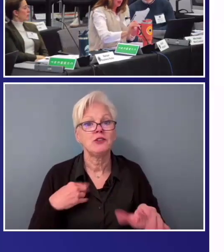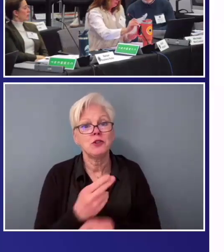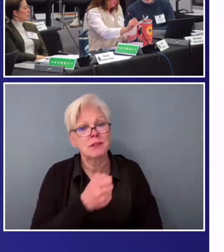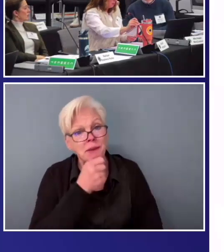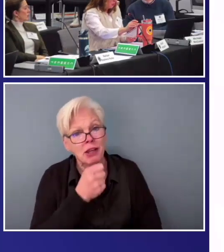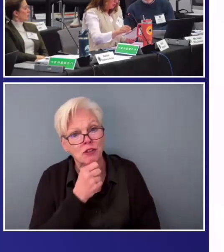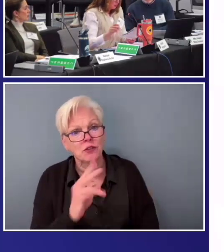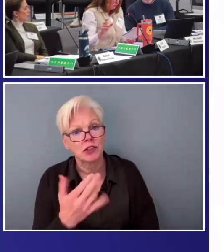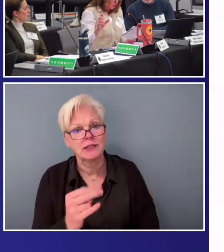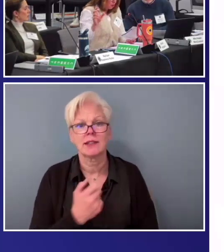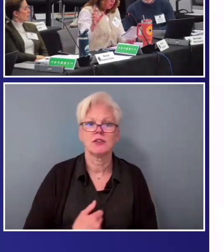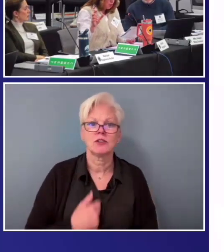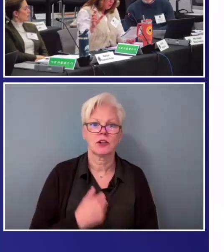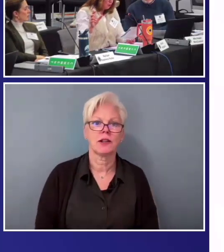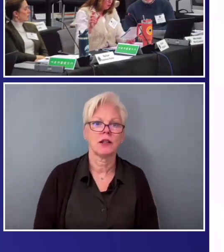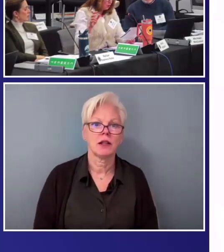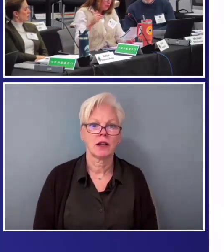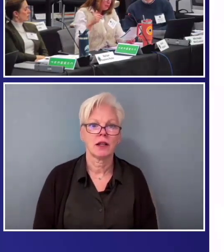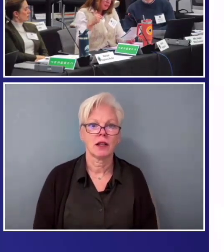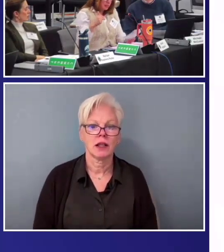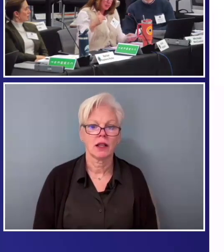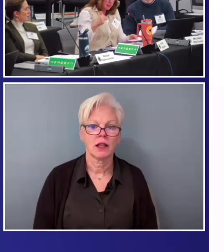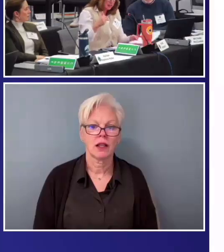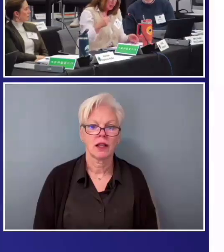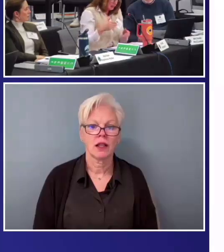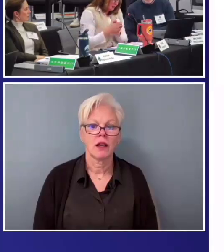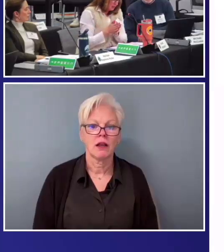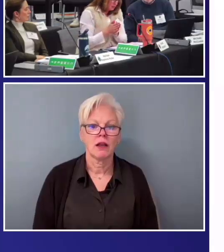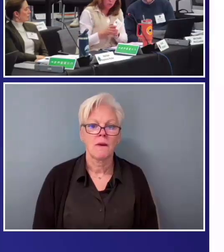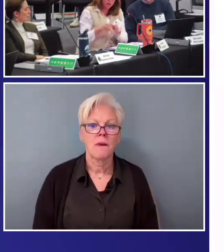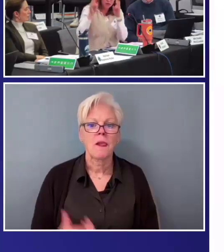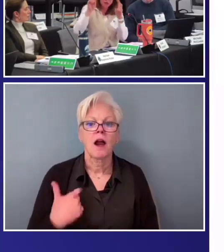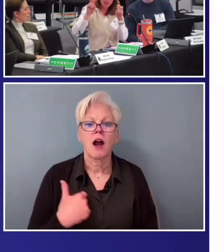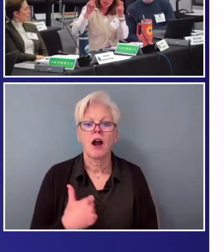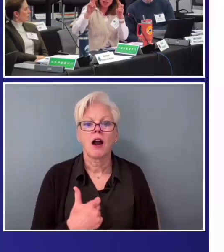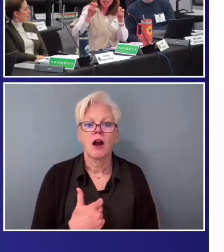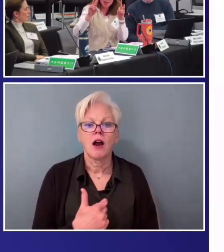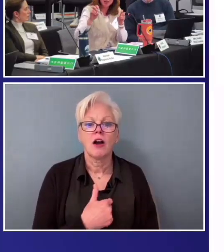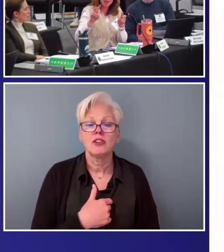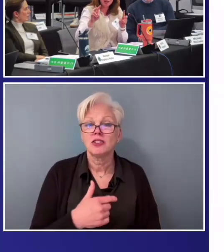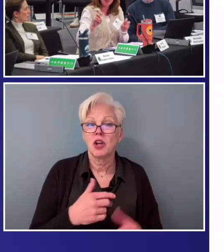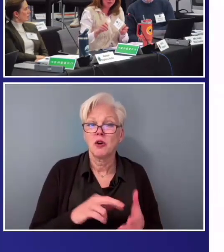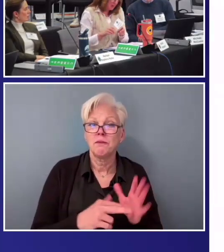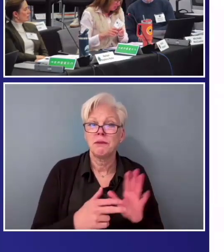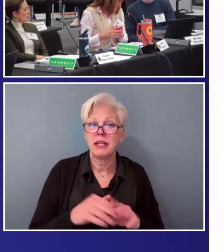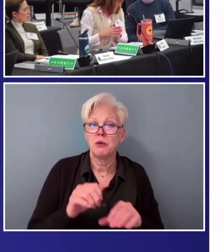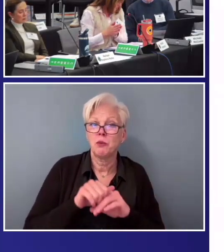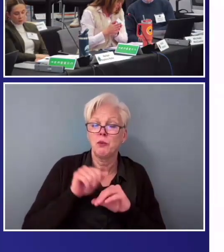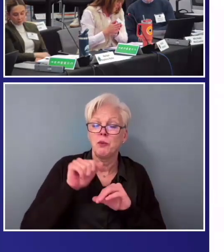Yes. I'm sorry. Thank you very much. cohort, are we sending then to a Federal agency with an agreement for matching data